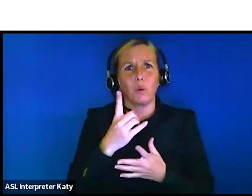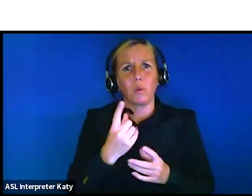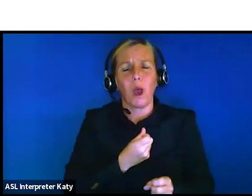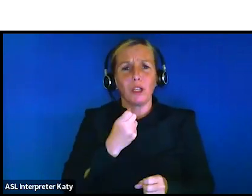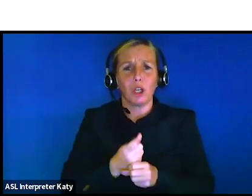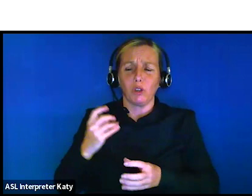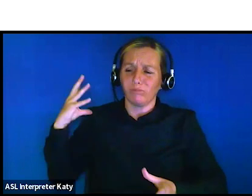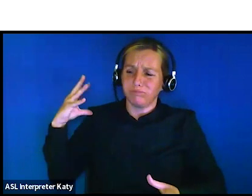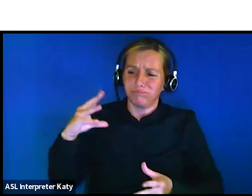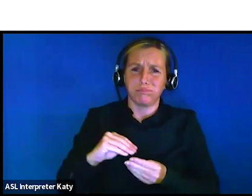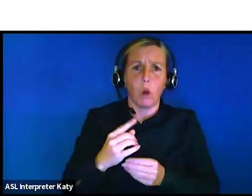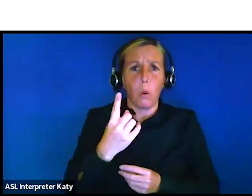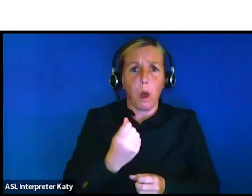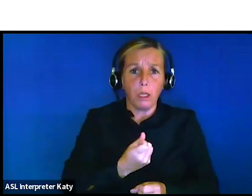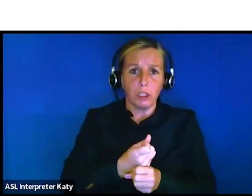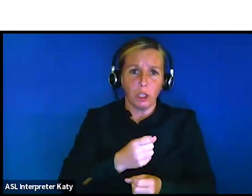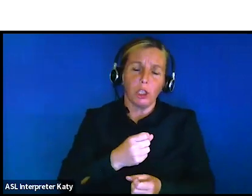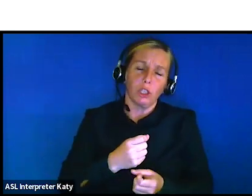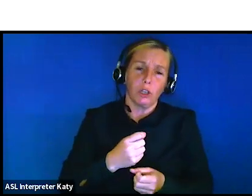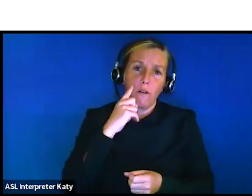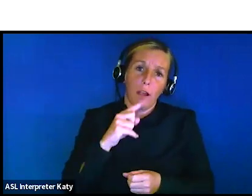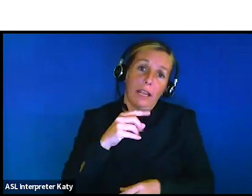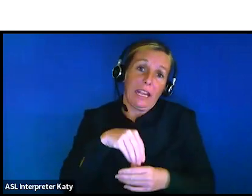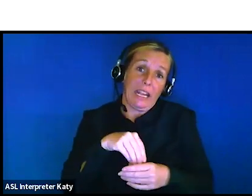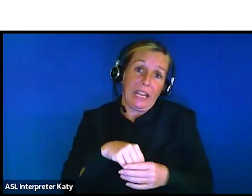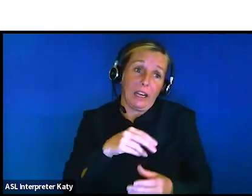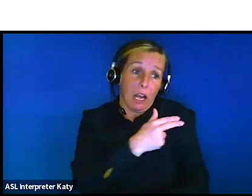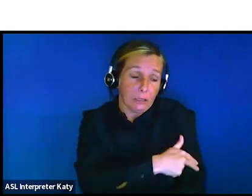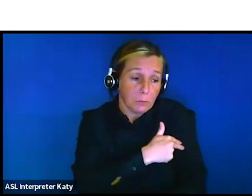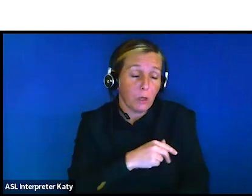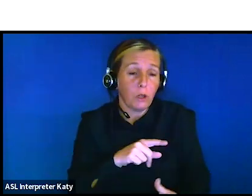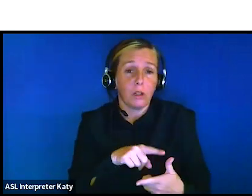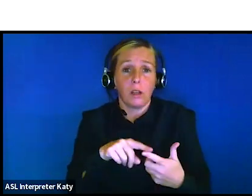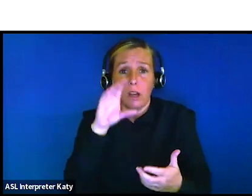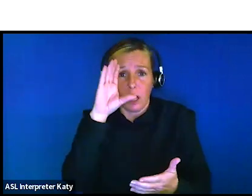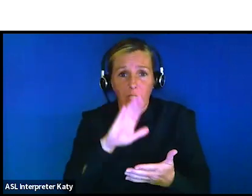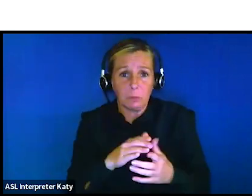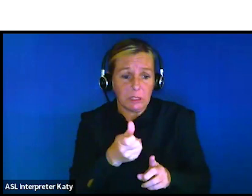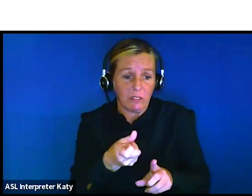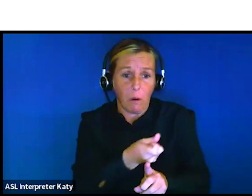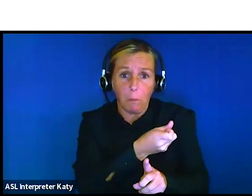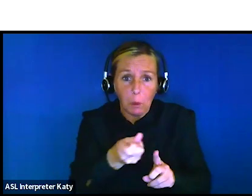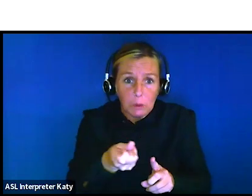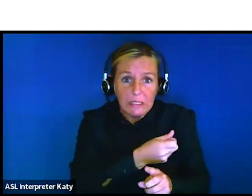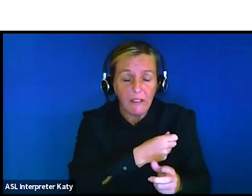had an abusive husband and hard divorce. I've been able to turn my challenges